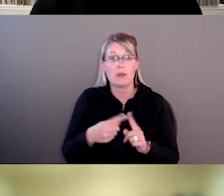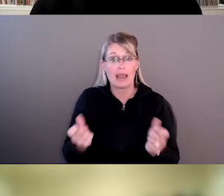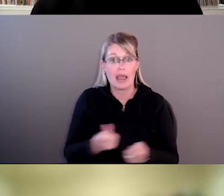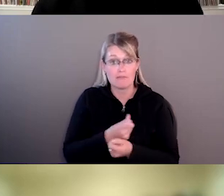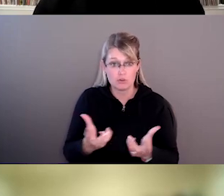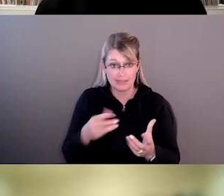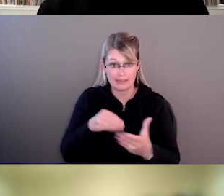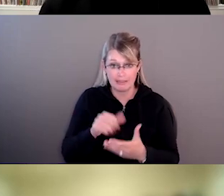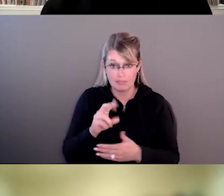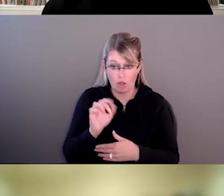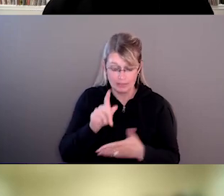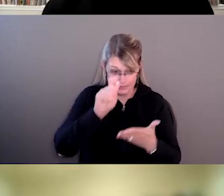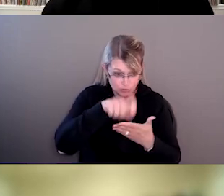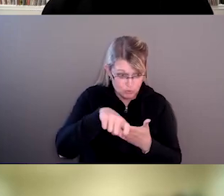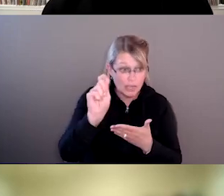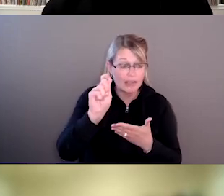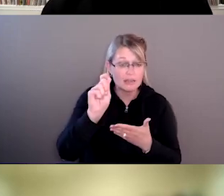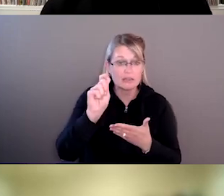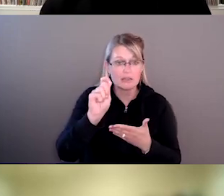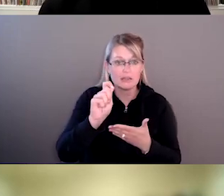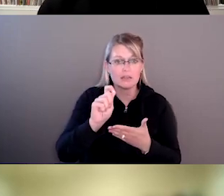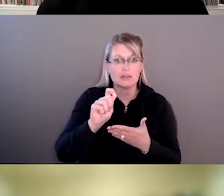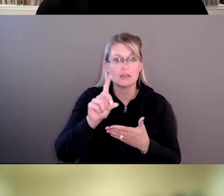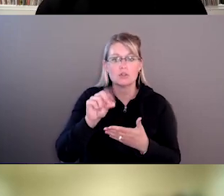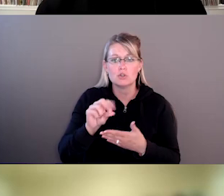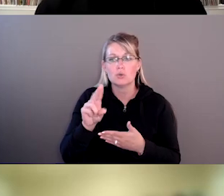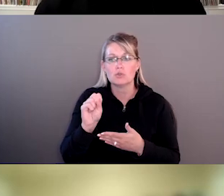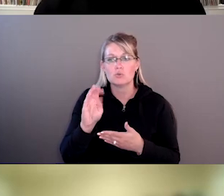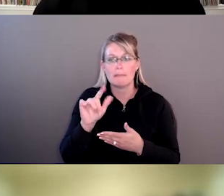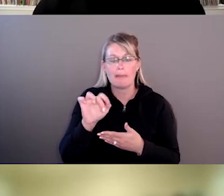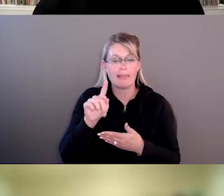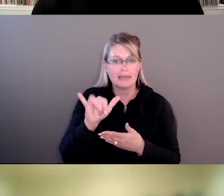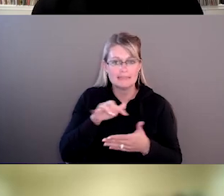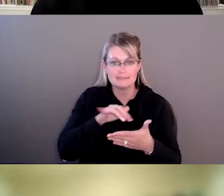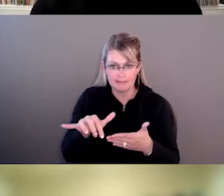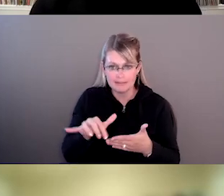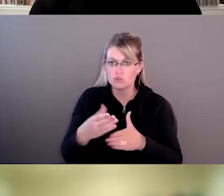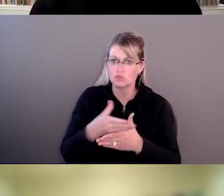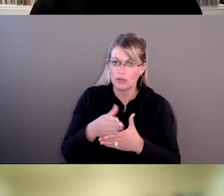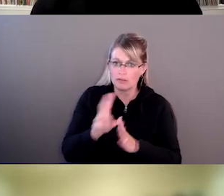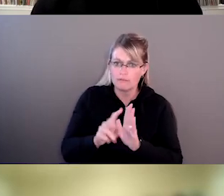audit has been checked, do usability studies and share those videos with your clients,